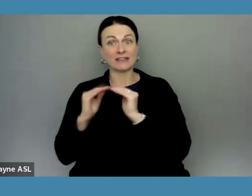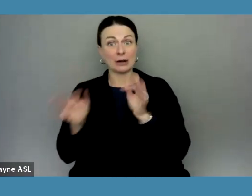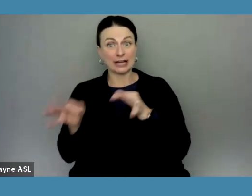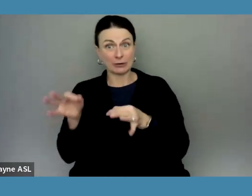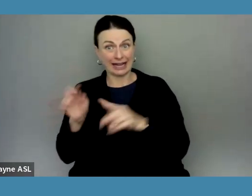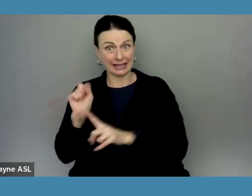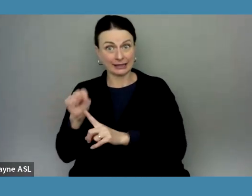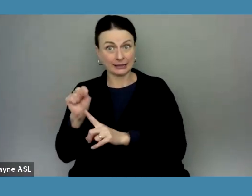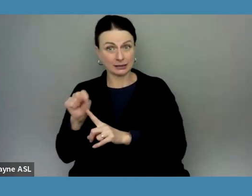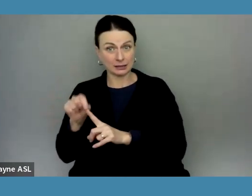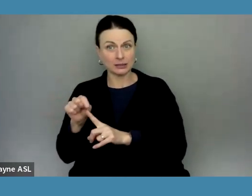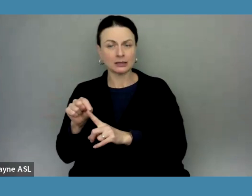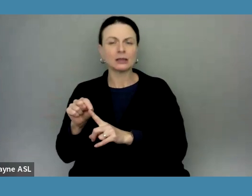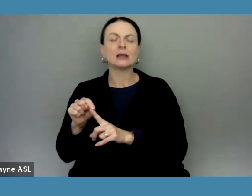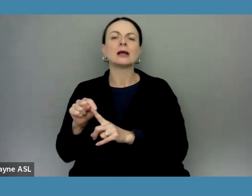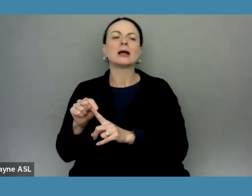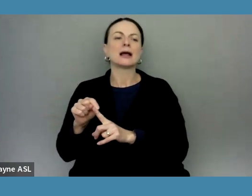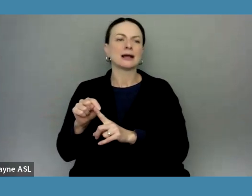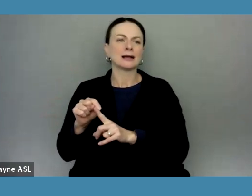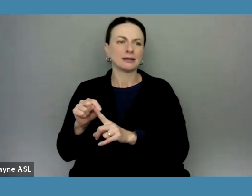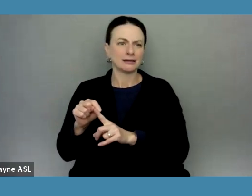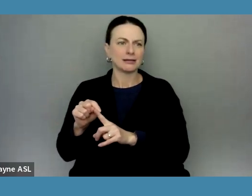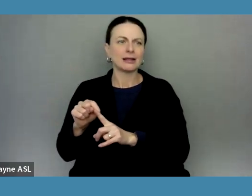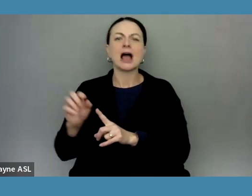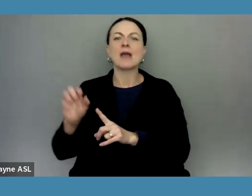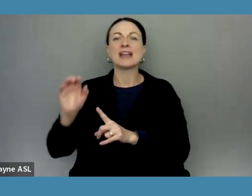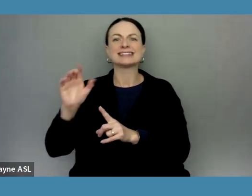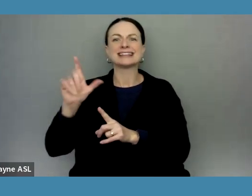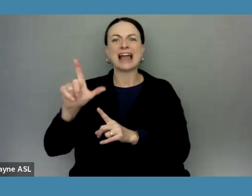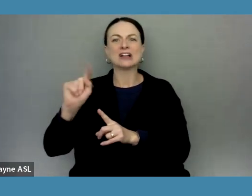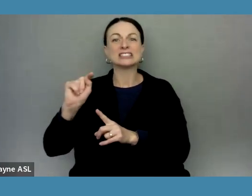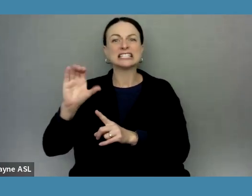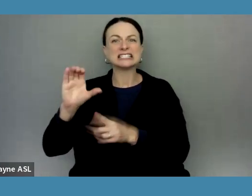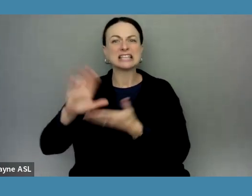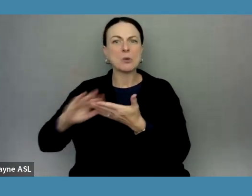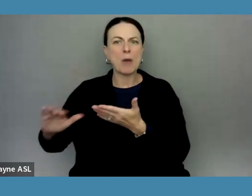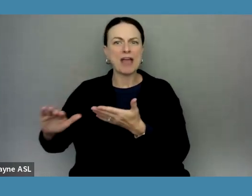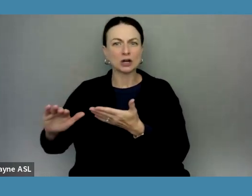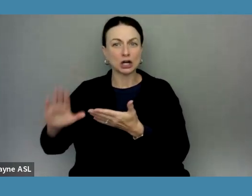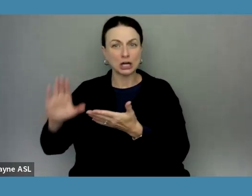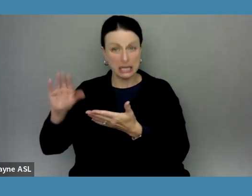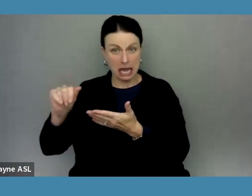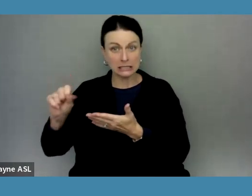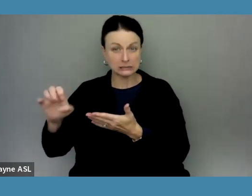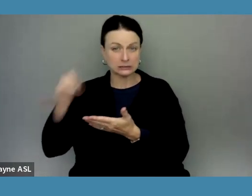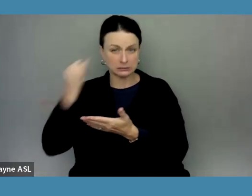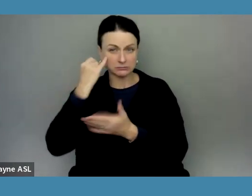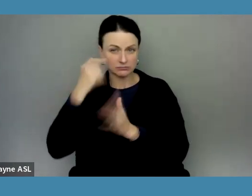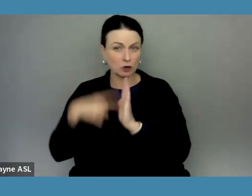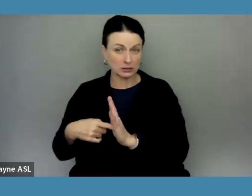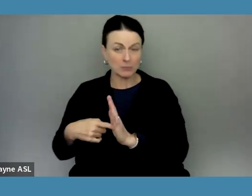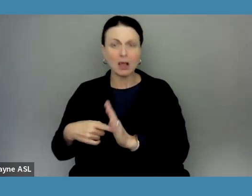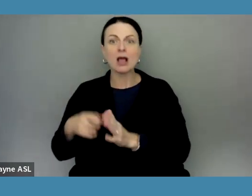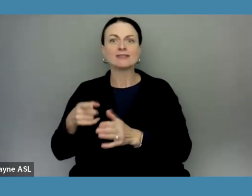so that's an AHCA managed care LTC waiver case. Those are all conducted via phone,